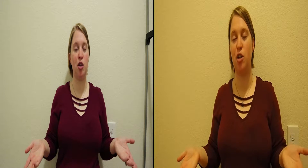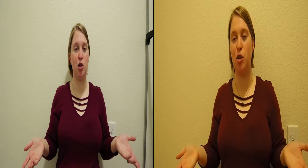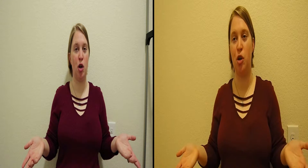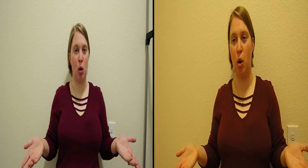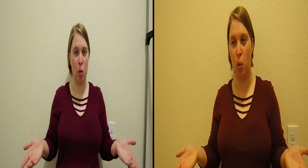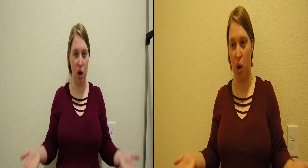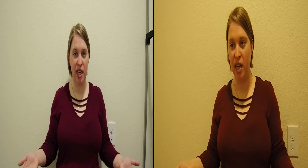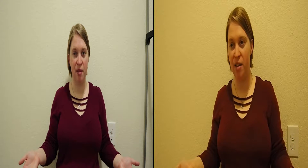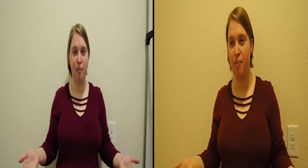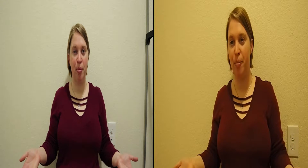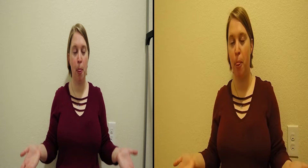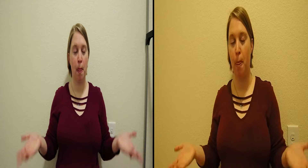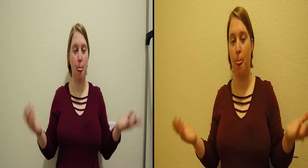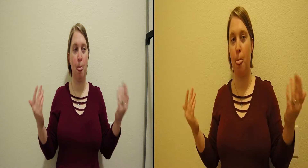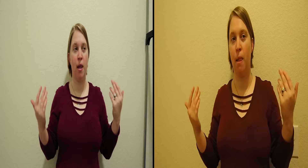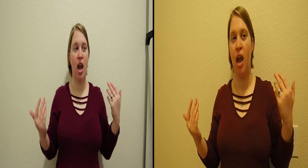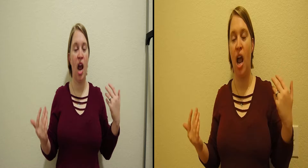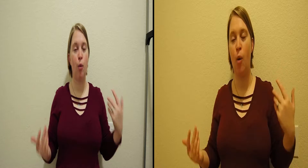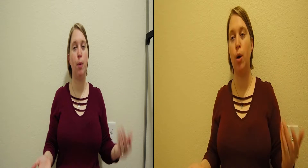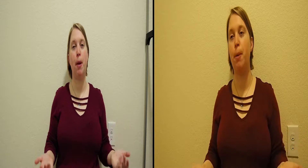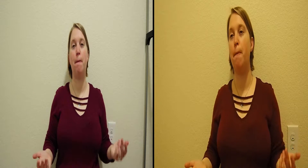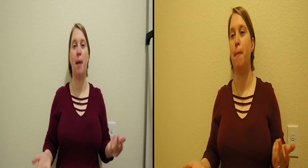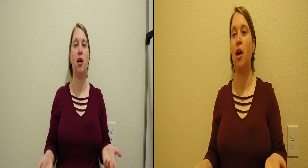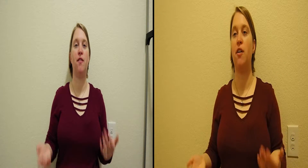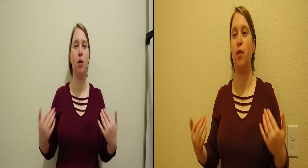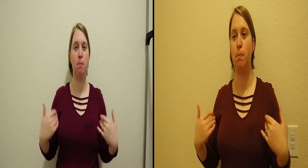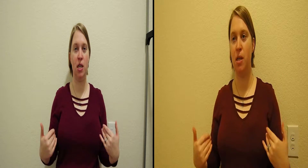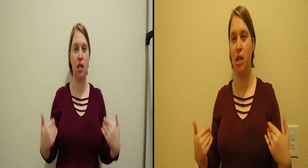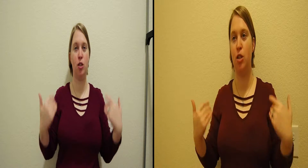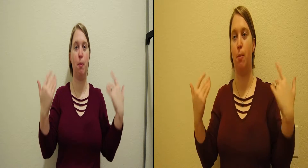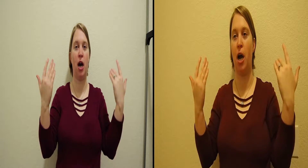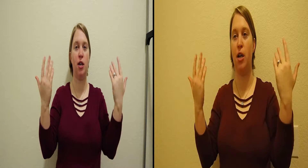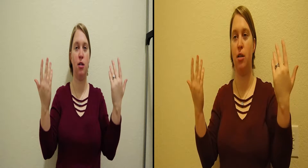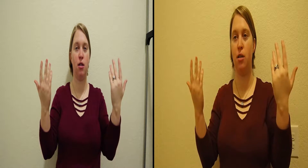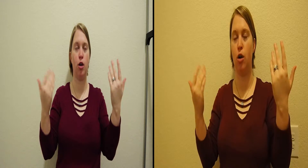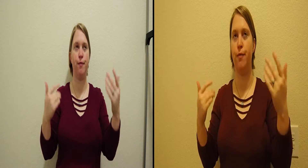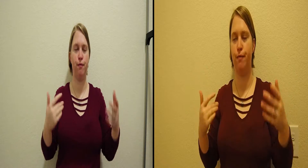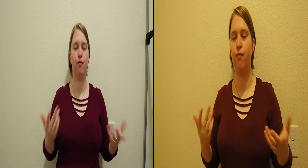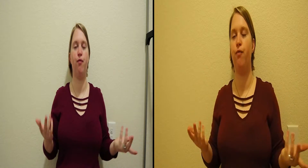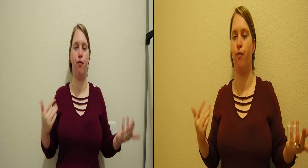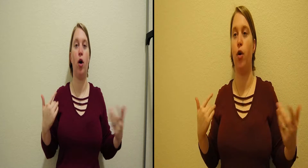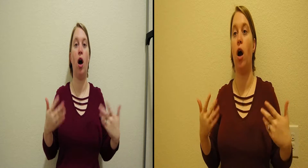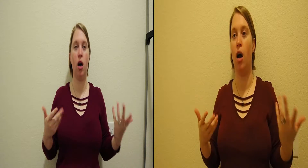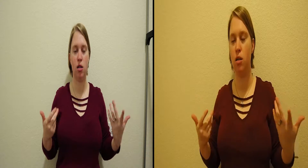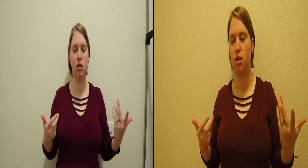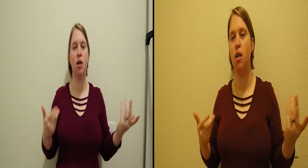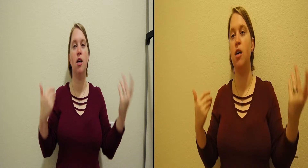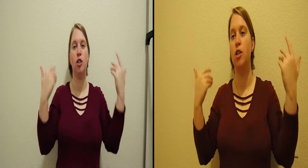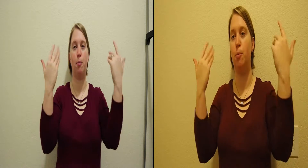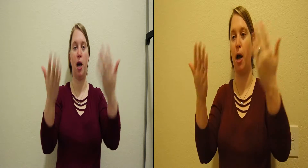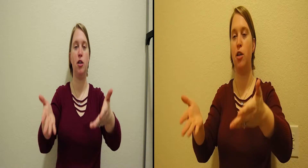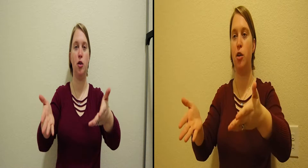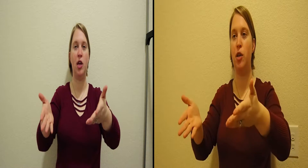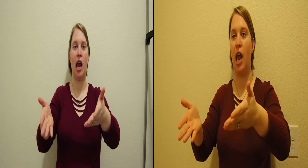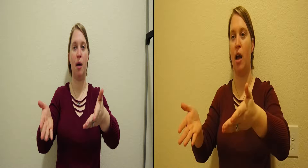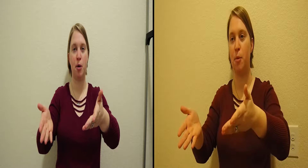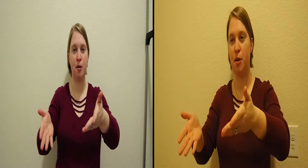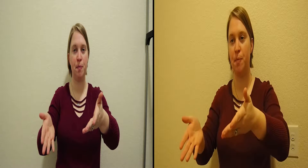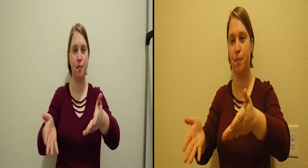you know what, it would be better for me to buy, er, for us to buy a new camera